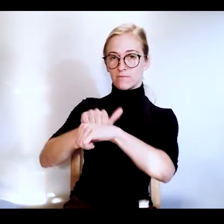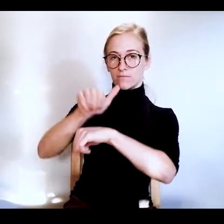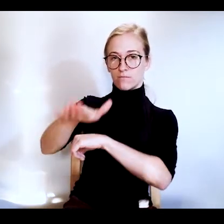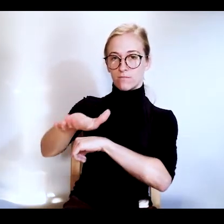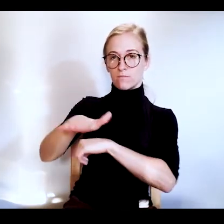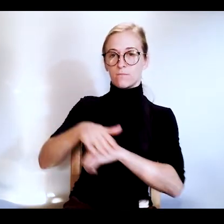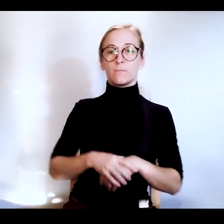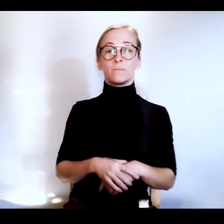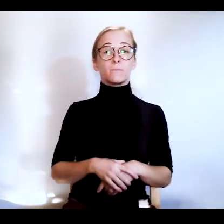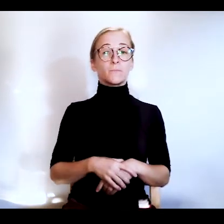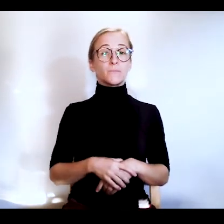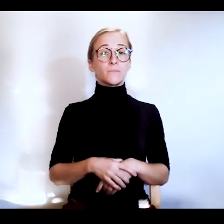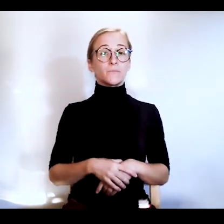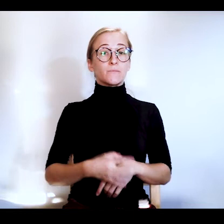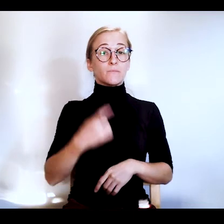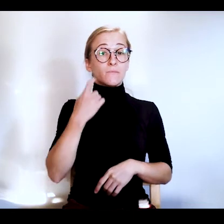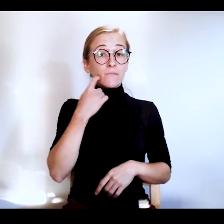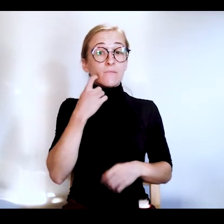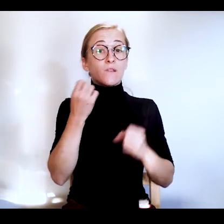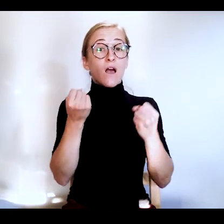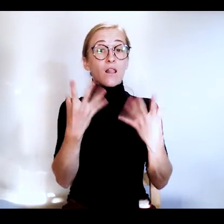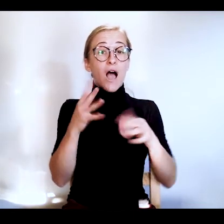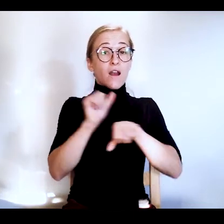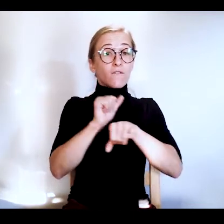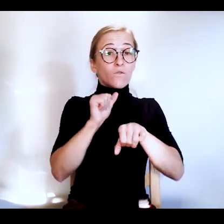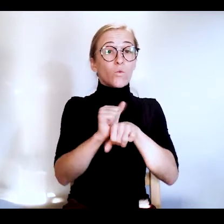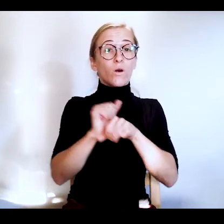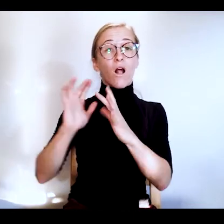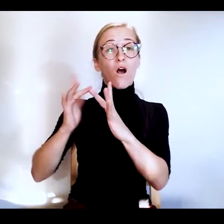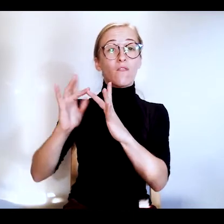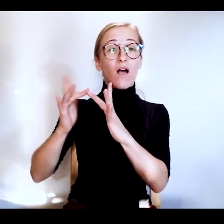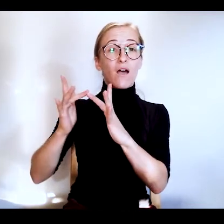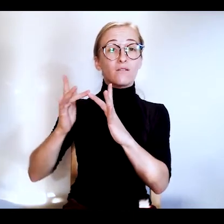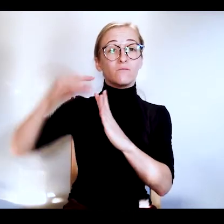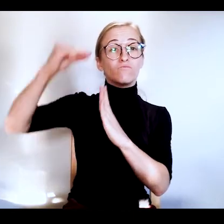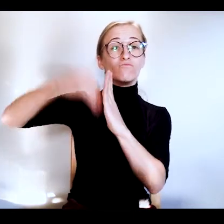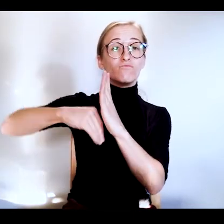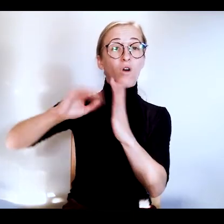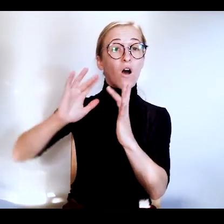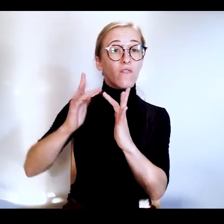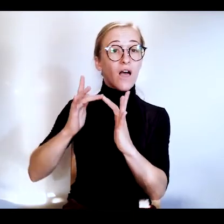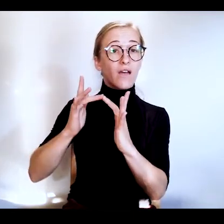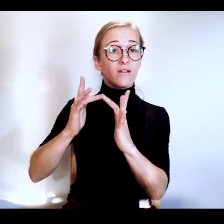Lately a lot of that work is done online.